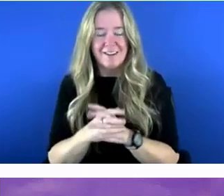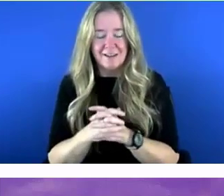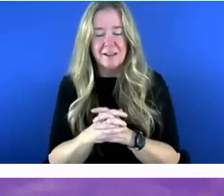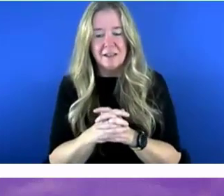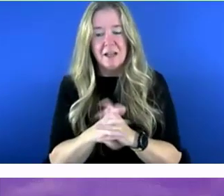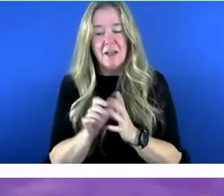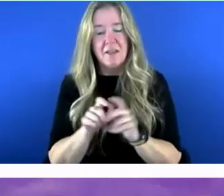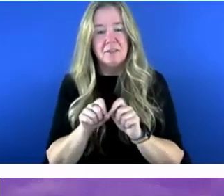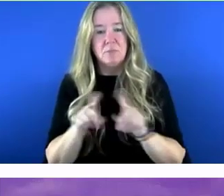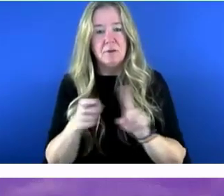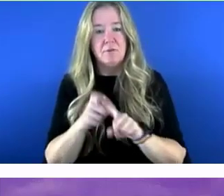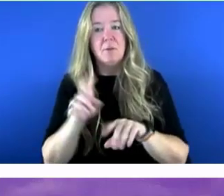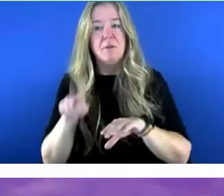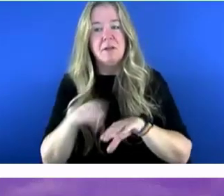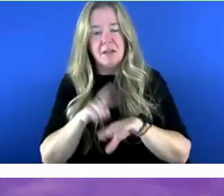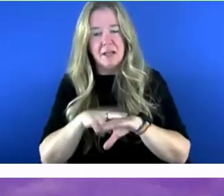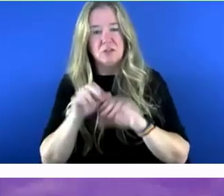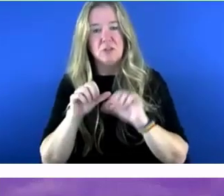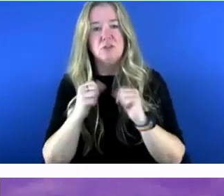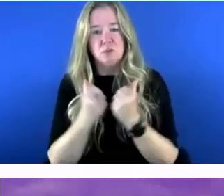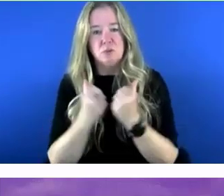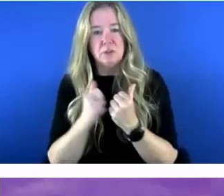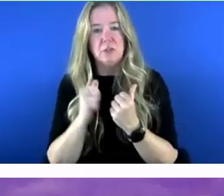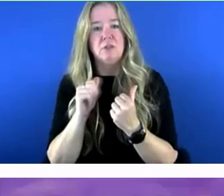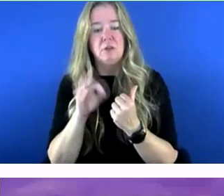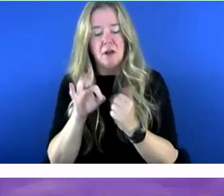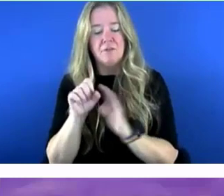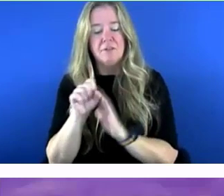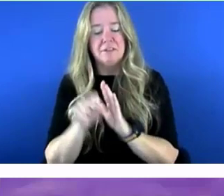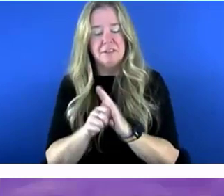by the National Association of State Directors